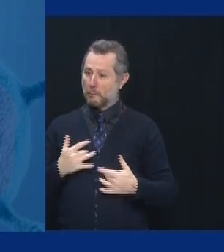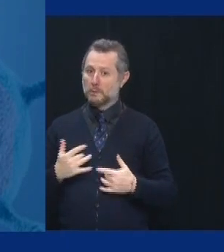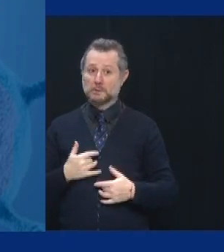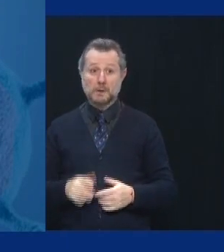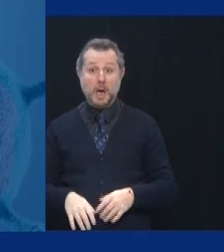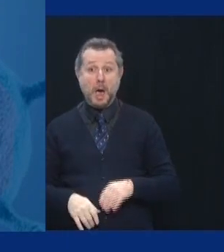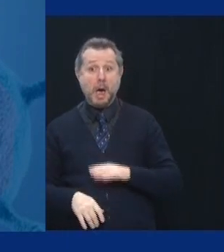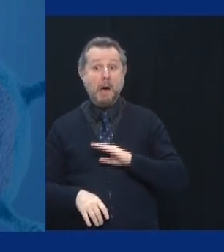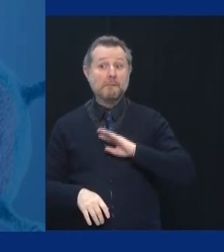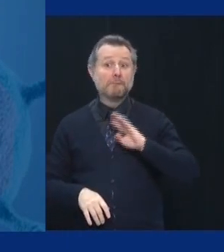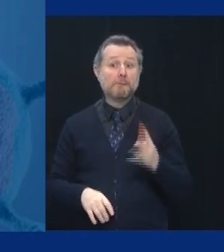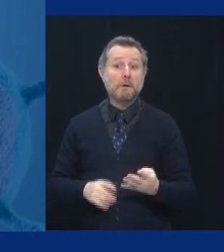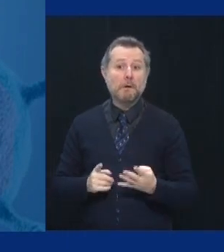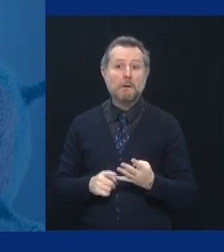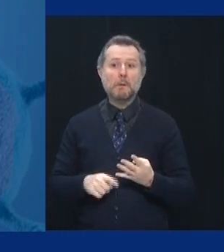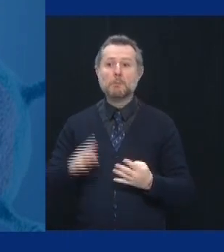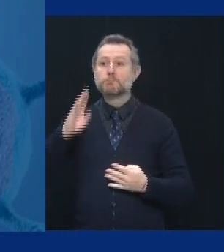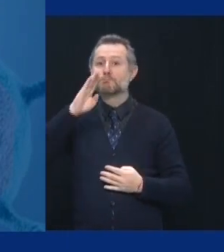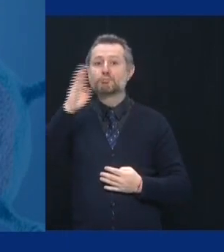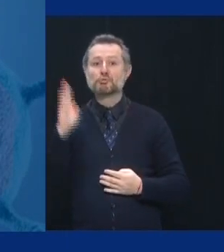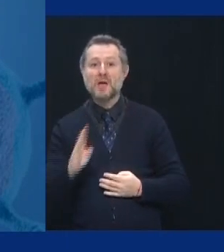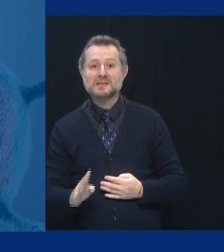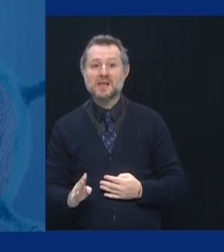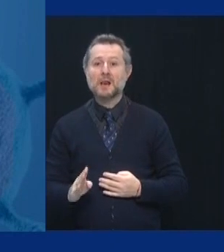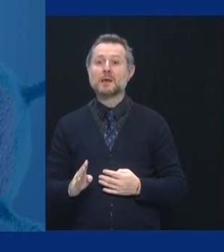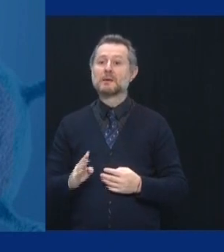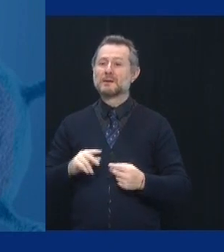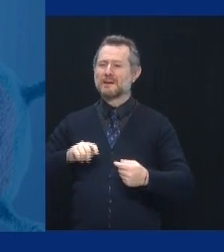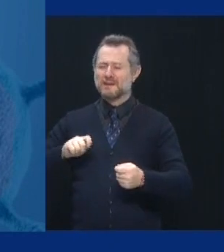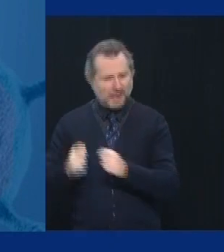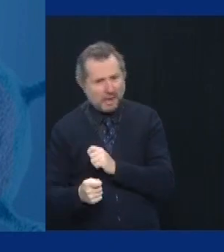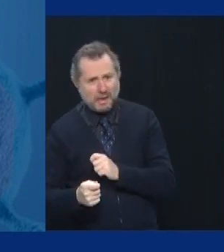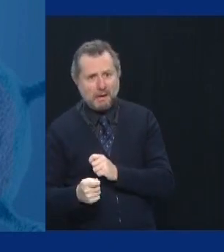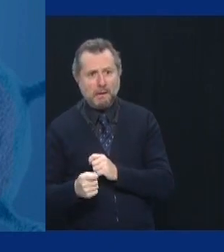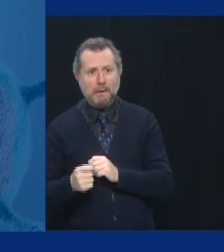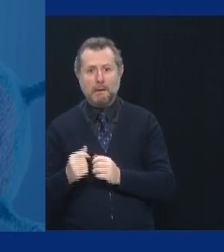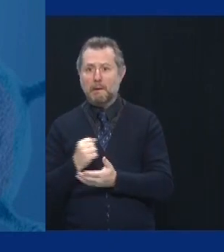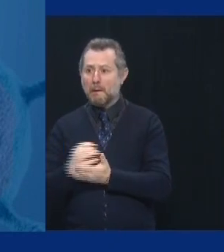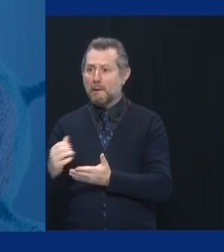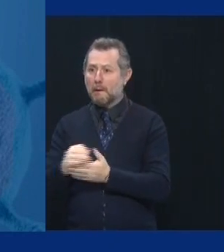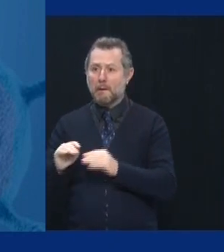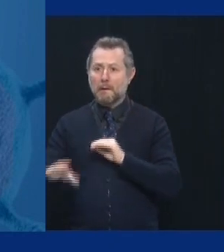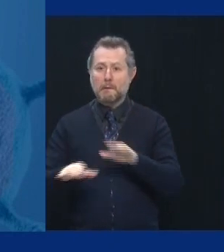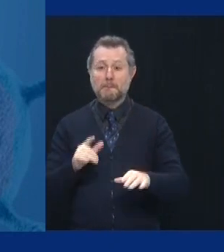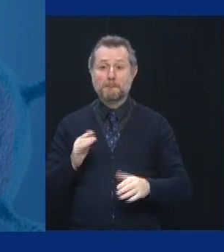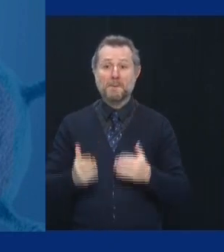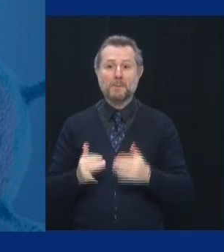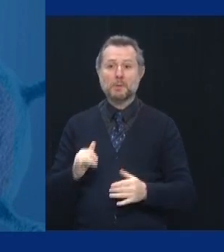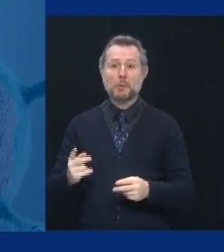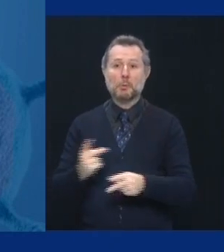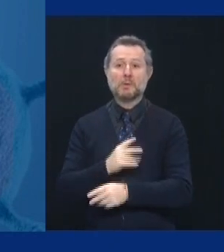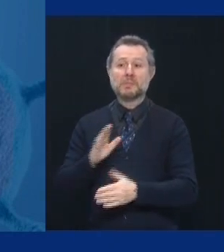THERE'S THEN A SOUTH AFRICAN STRAIN WHICH THEY'RE STUDYING NOW. AND THEY'RE CONCERNED ABOUT.